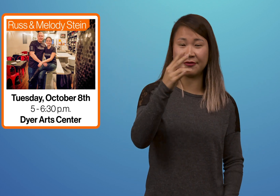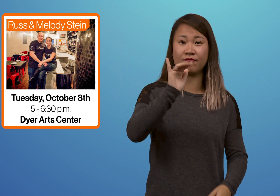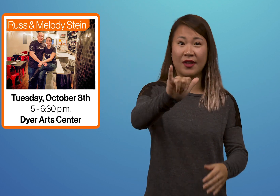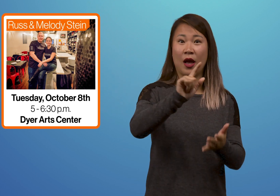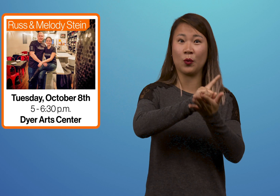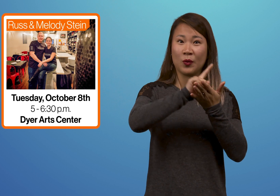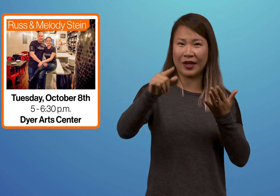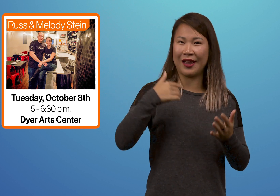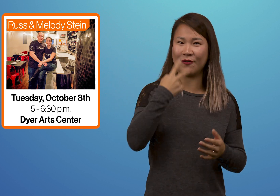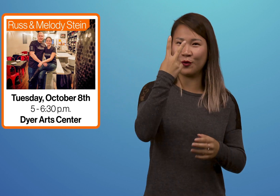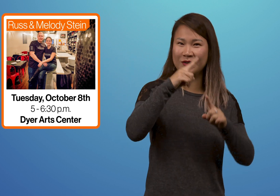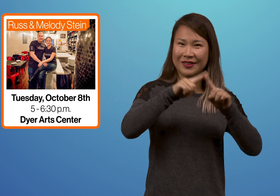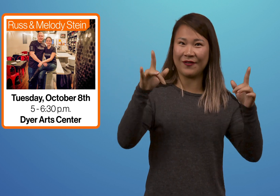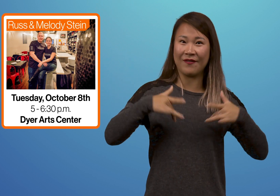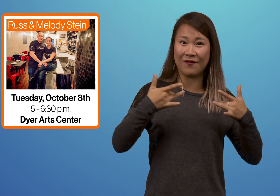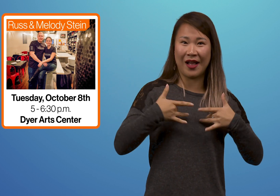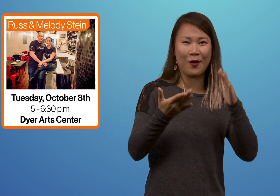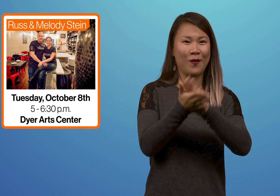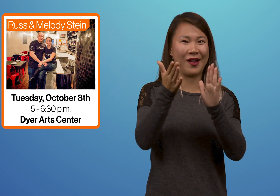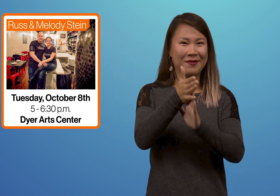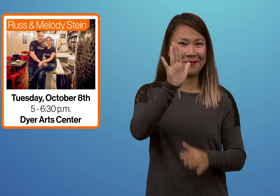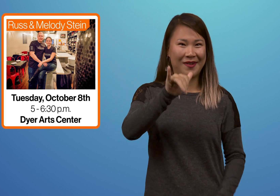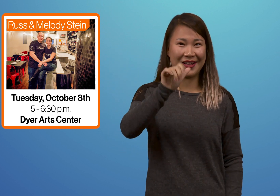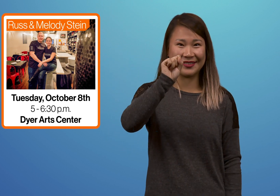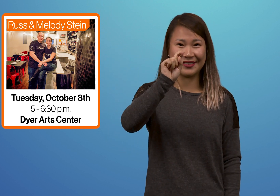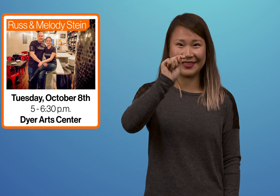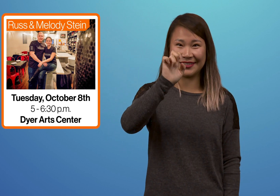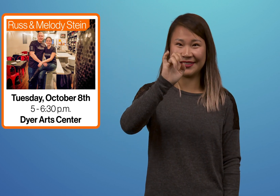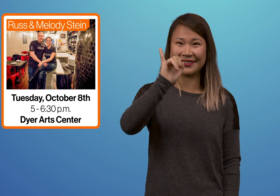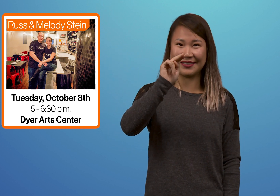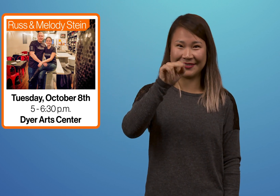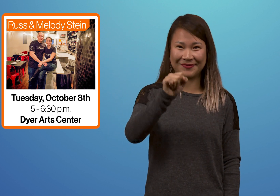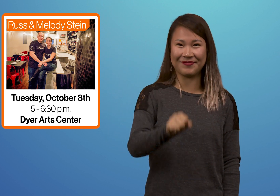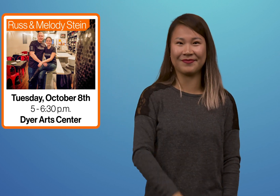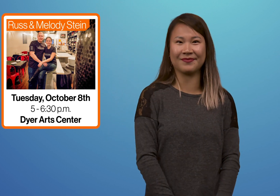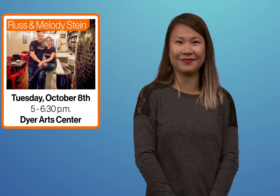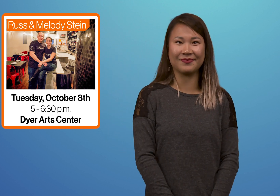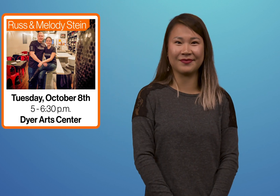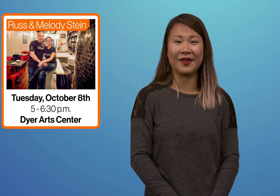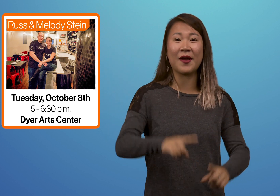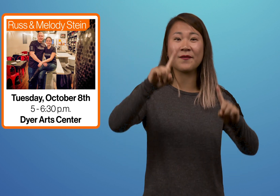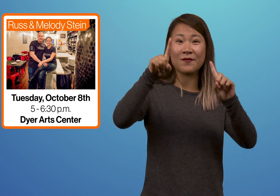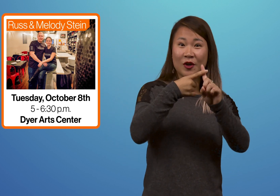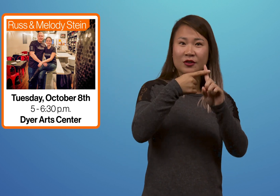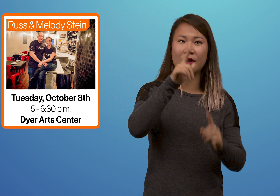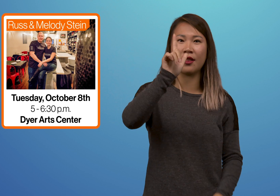Two different events are coming up the week of October 7 featuring the Steins.